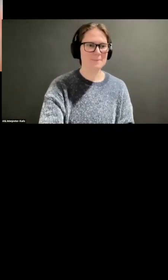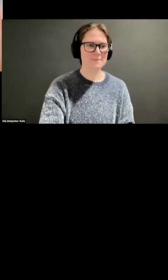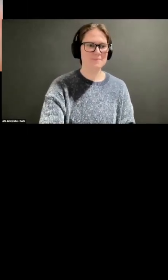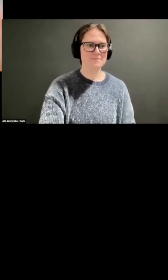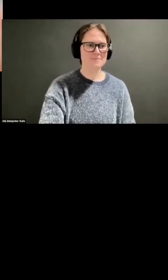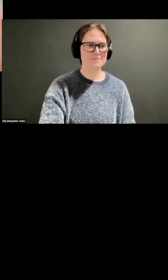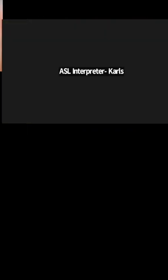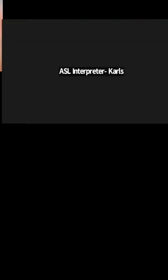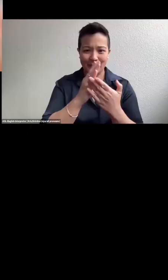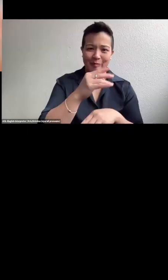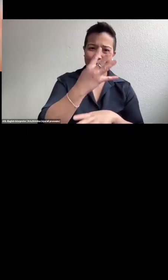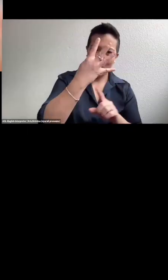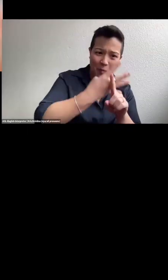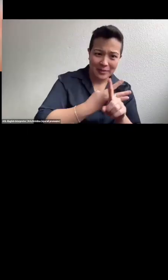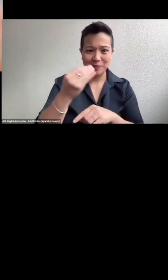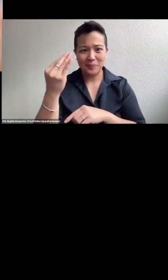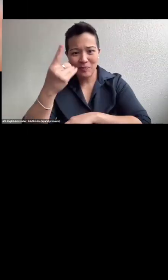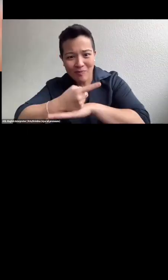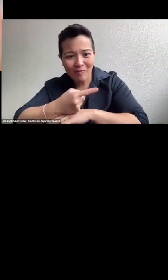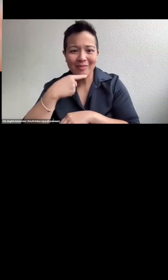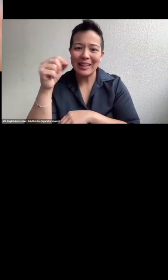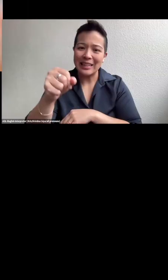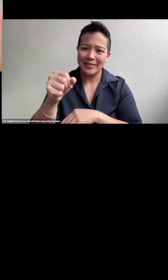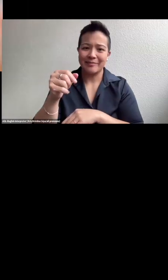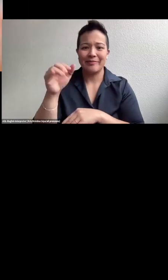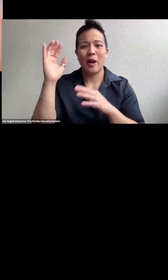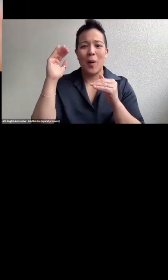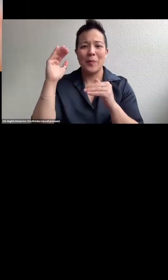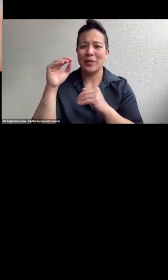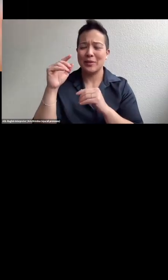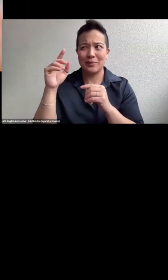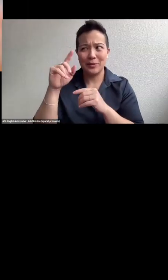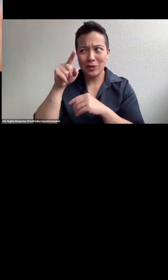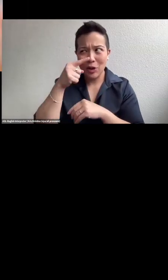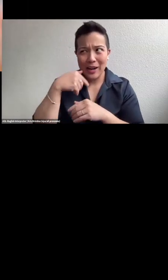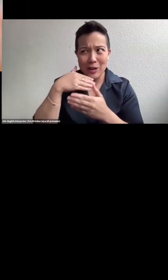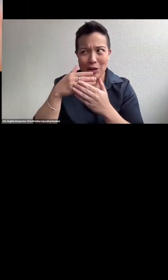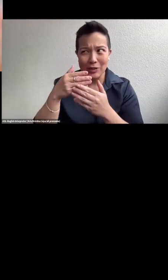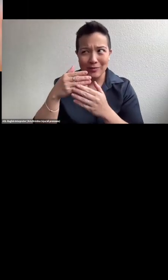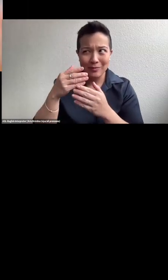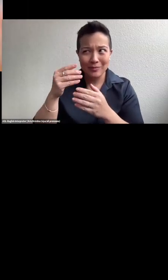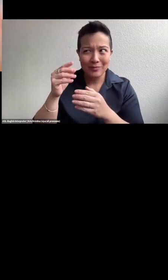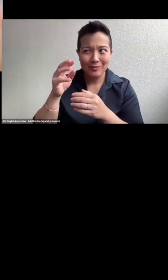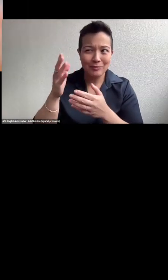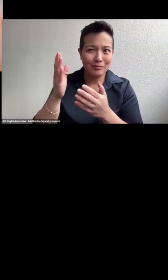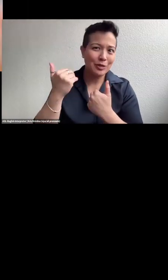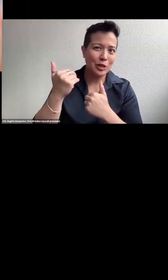policy on some things. Well as you as you know, as you both know especially when you are parenting, there was a